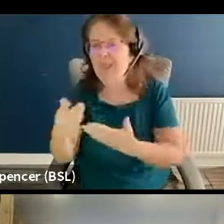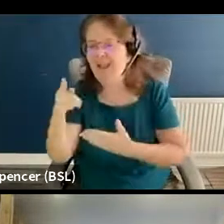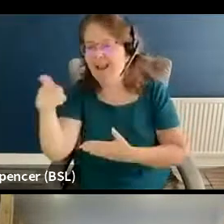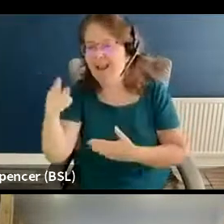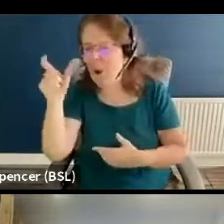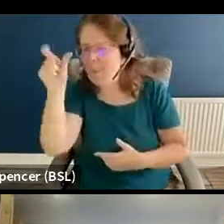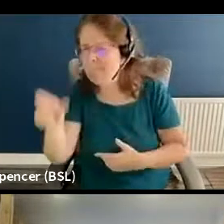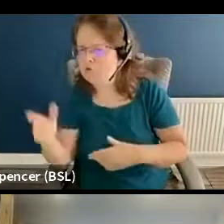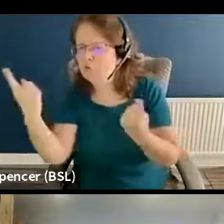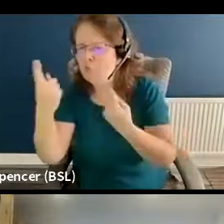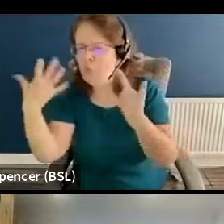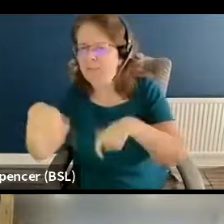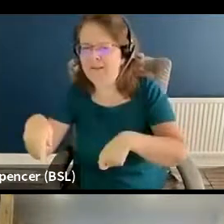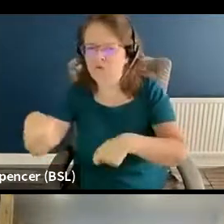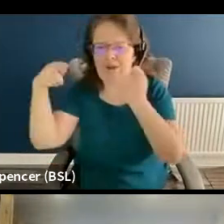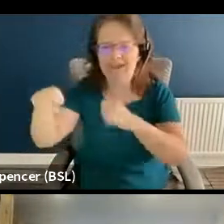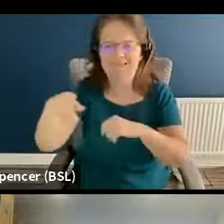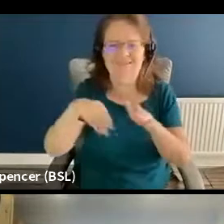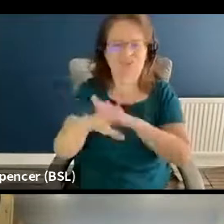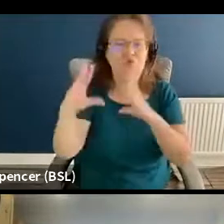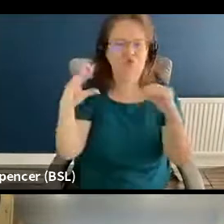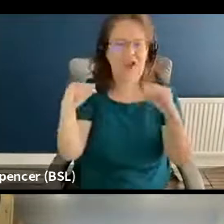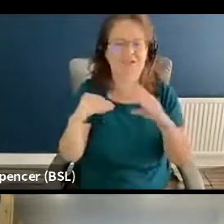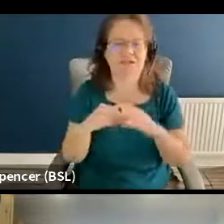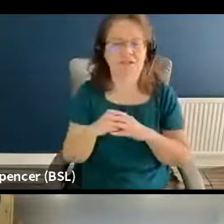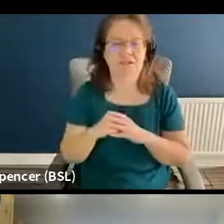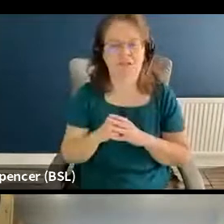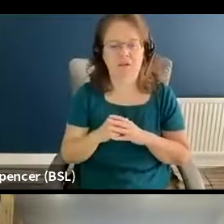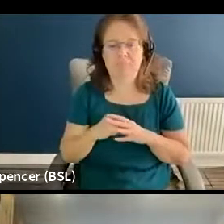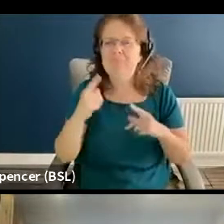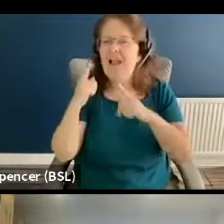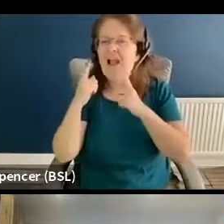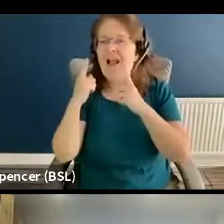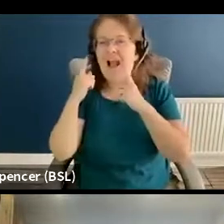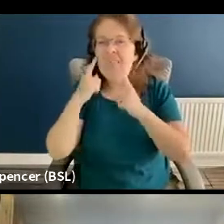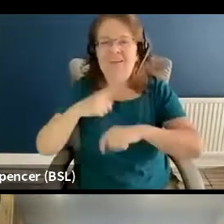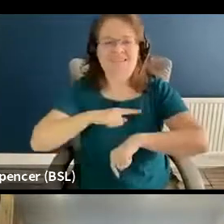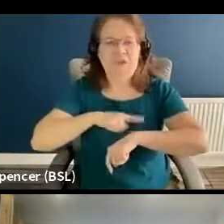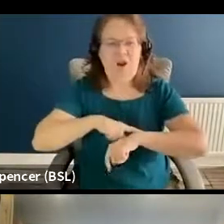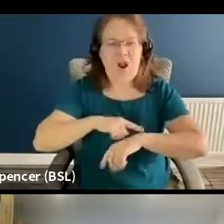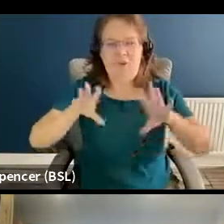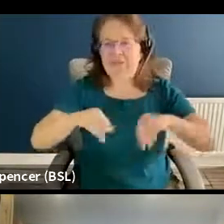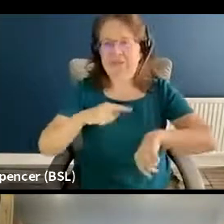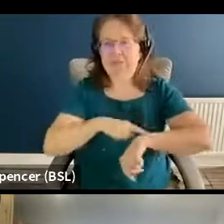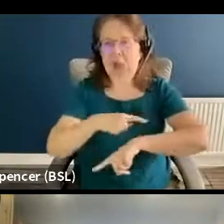raised that in the chat. I think we should wrap up now cause we're over five, five o'clock and